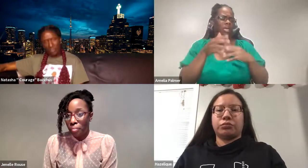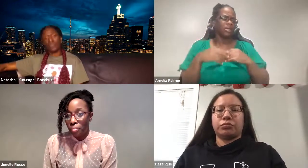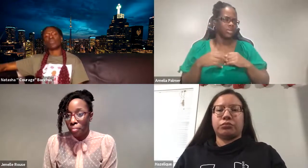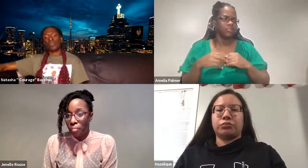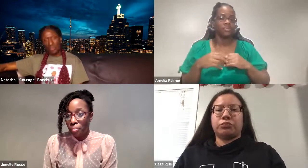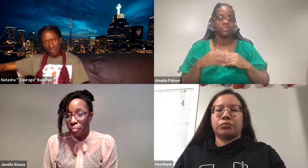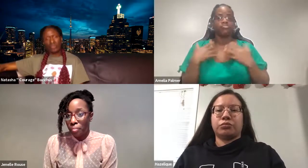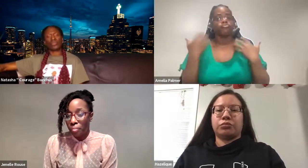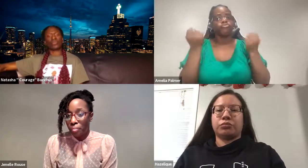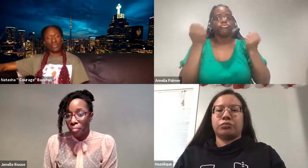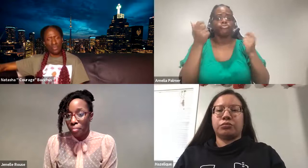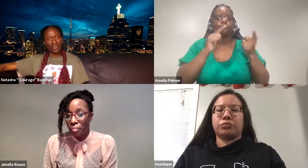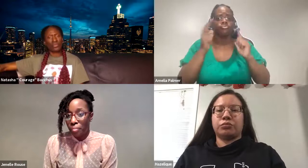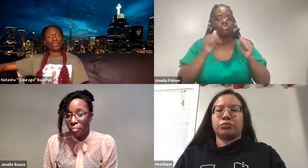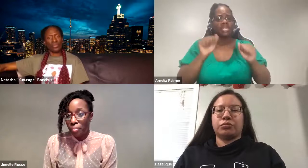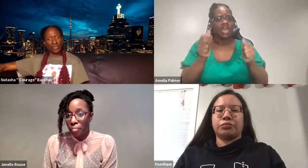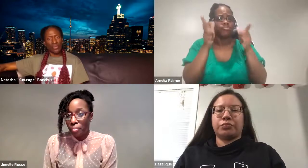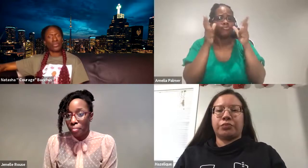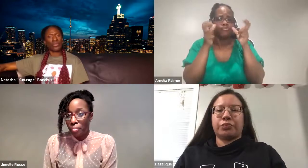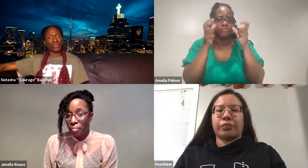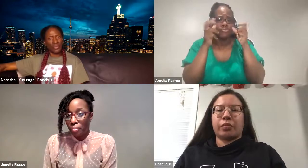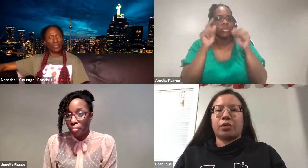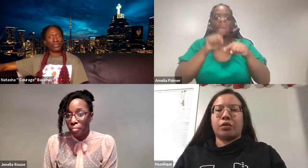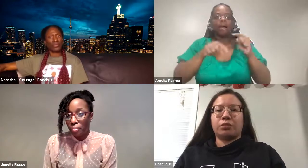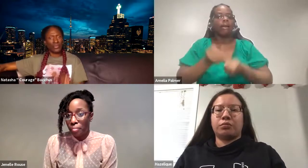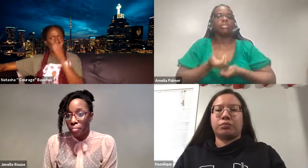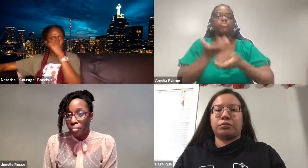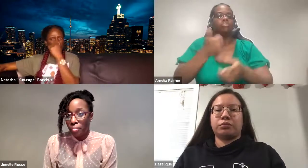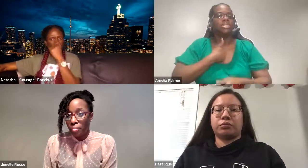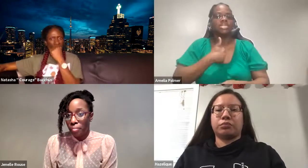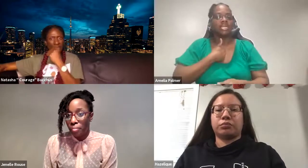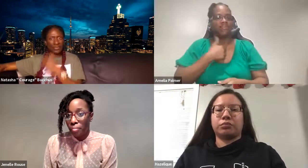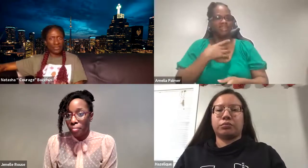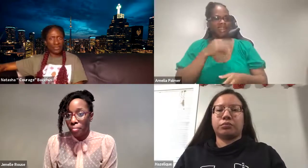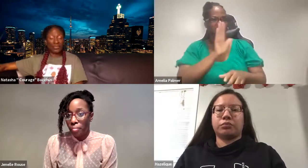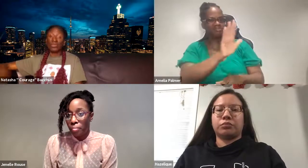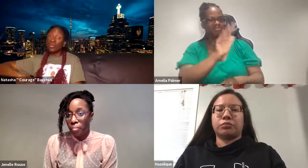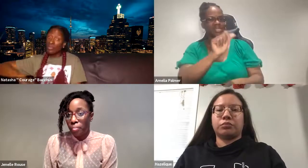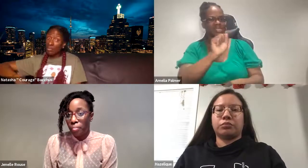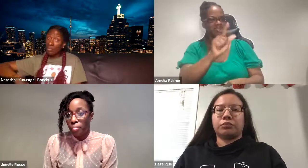i met a variety of Black Deaf people there and i saw their different versions of how